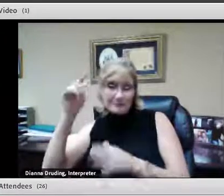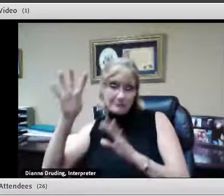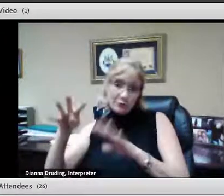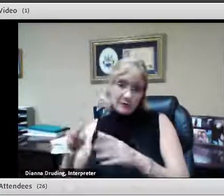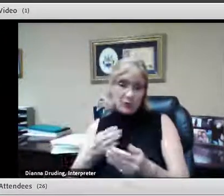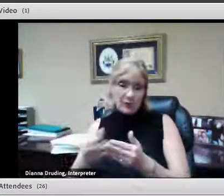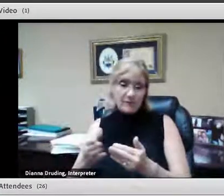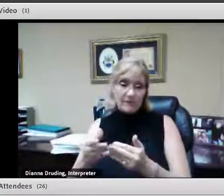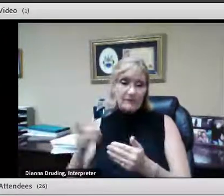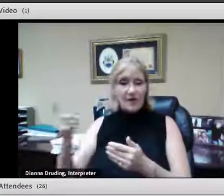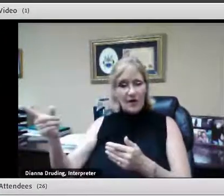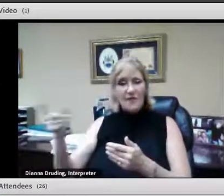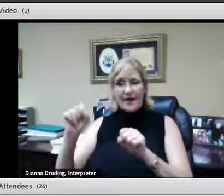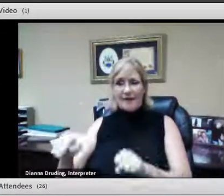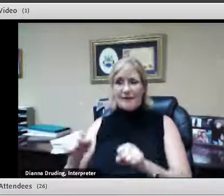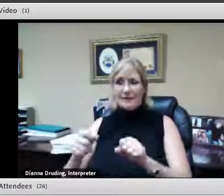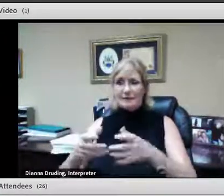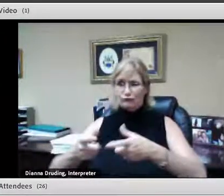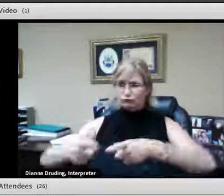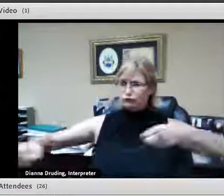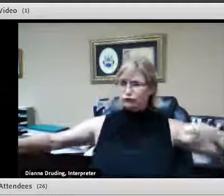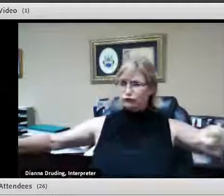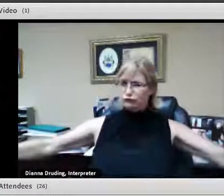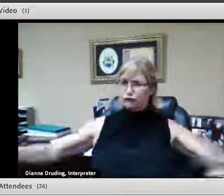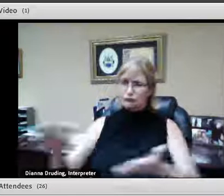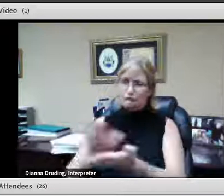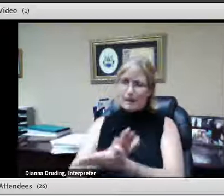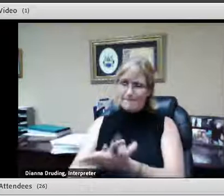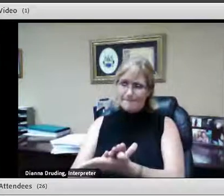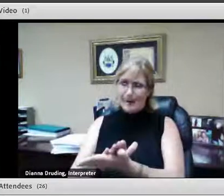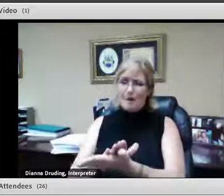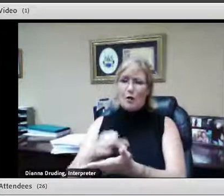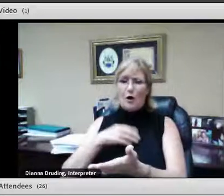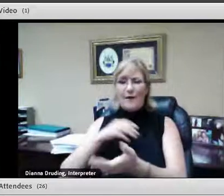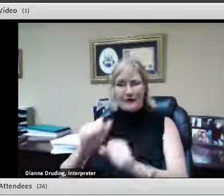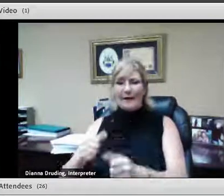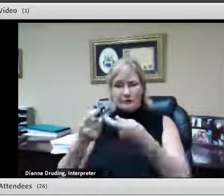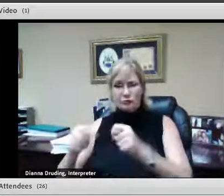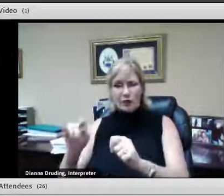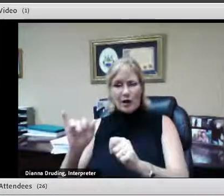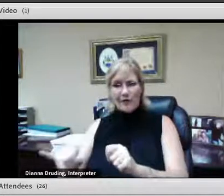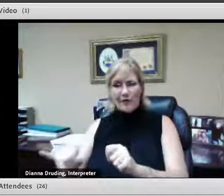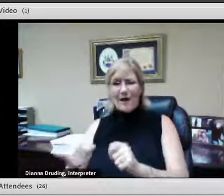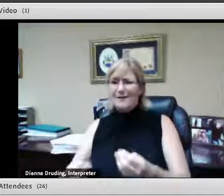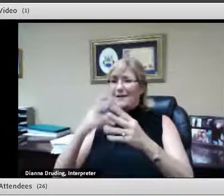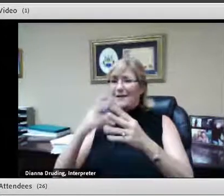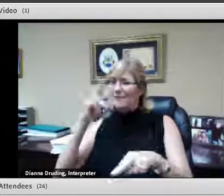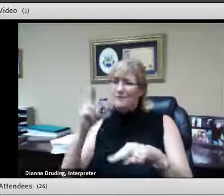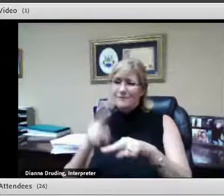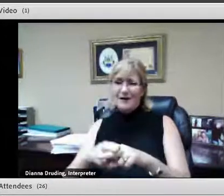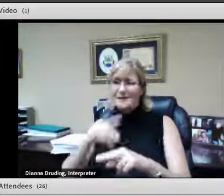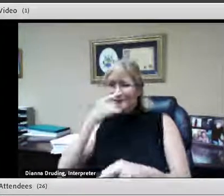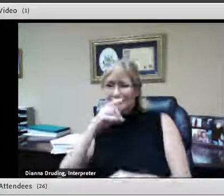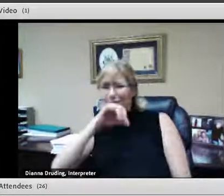and then they can do it with, you know, some markers. And it's a ton of fun, and they will love it.